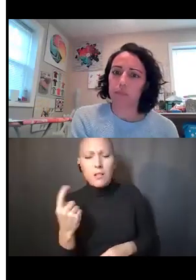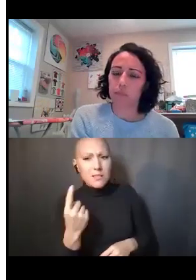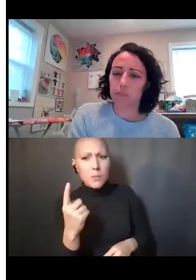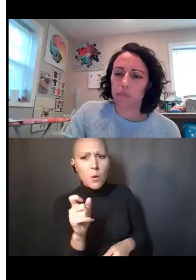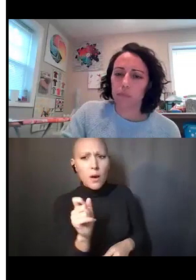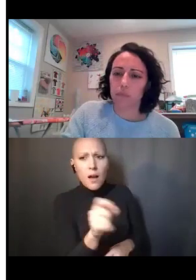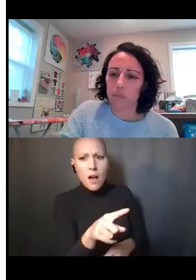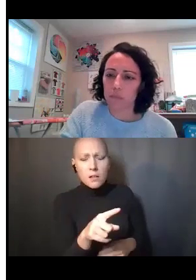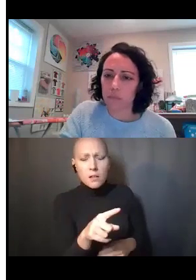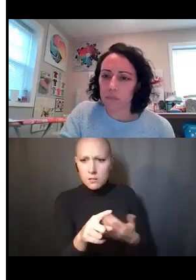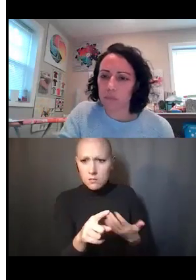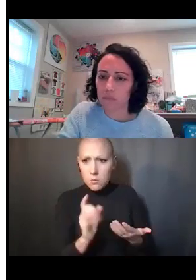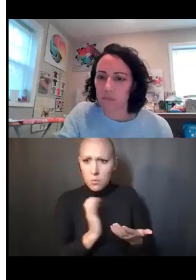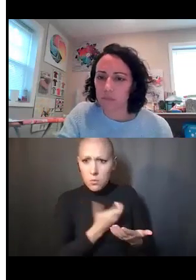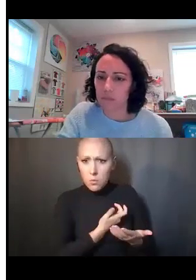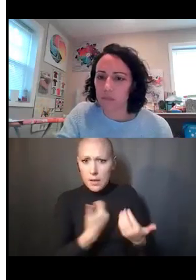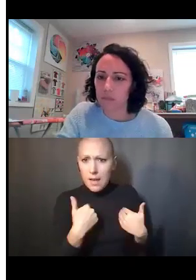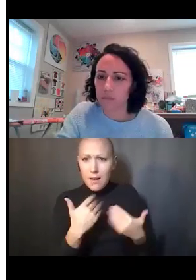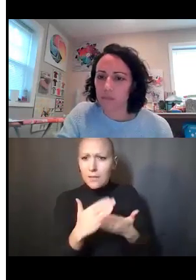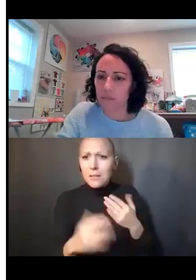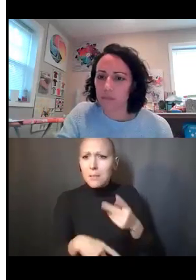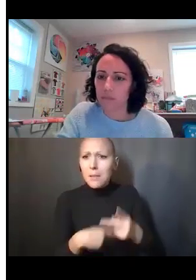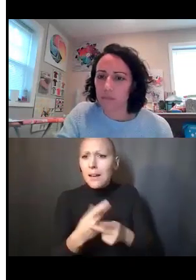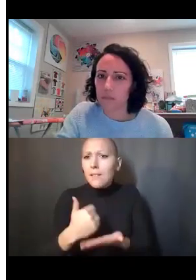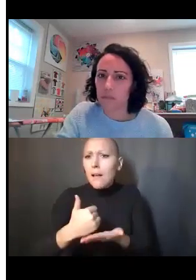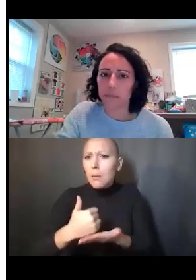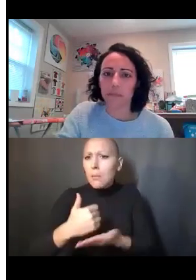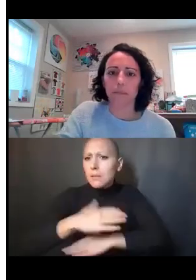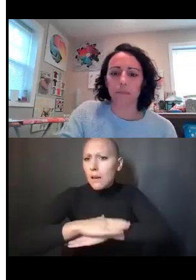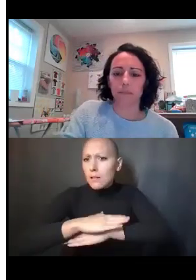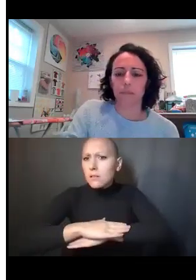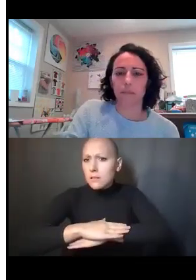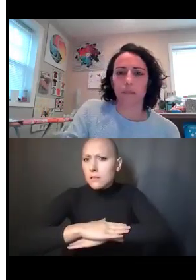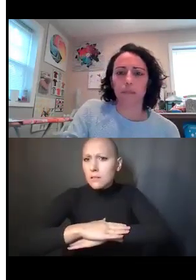we have some sort of help desk. They were trying to reach the help desk so Kristin,